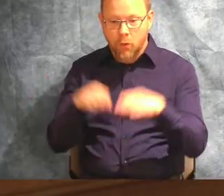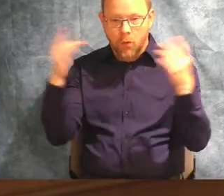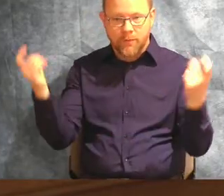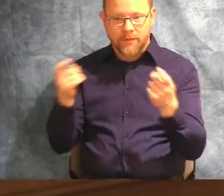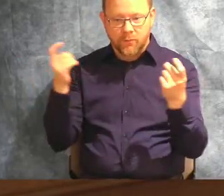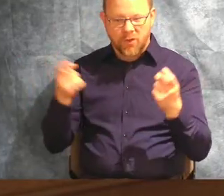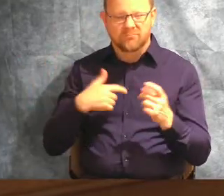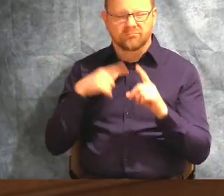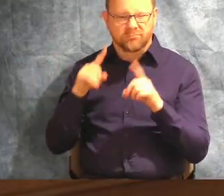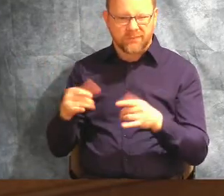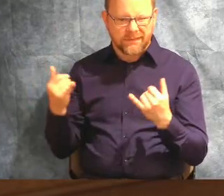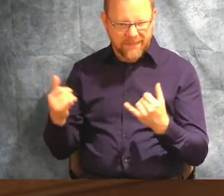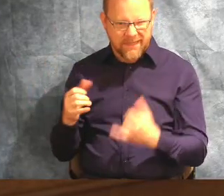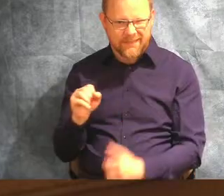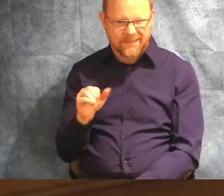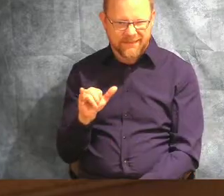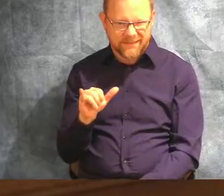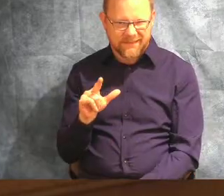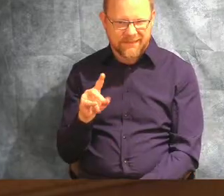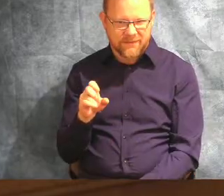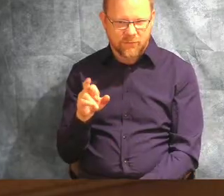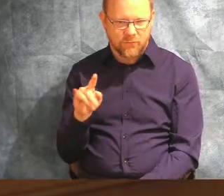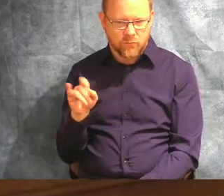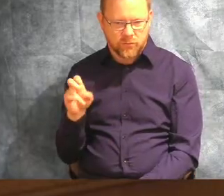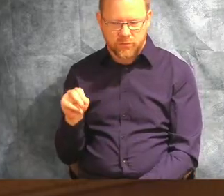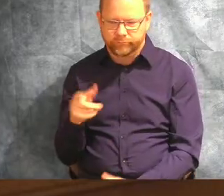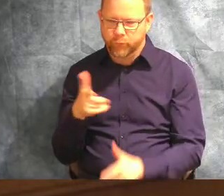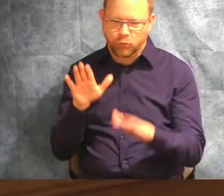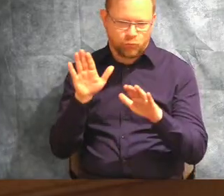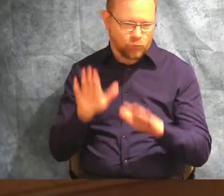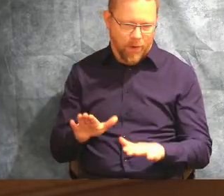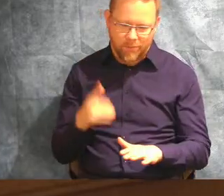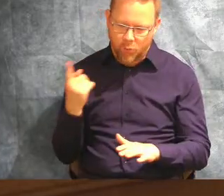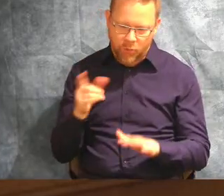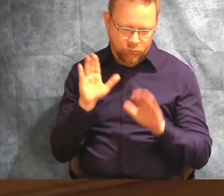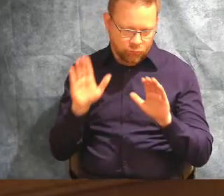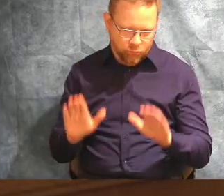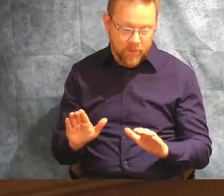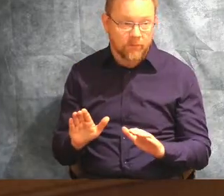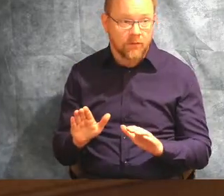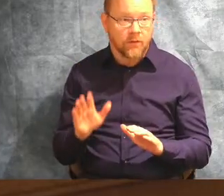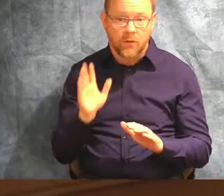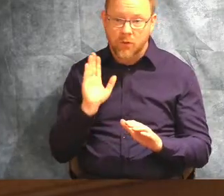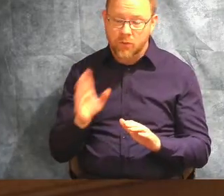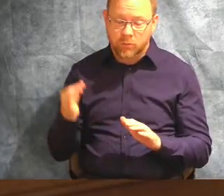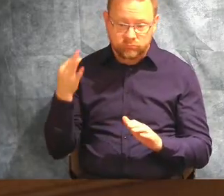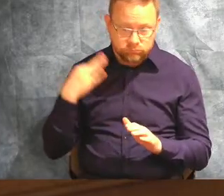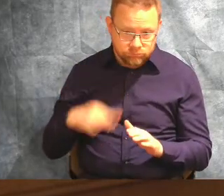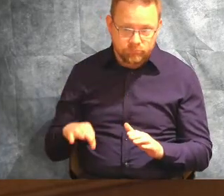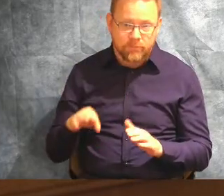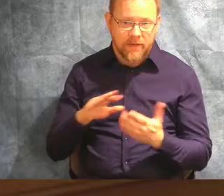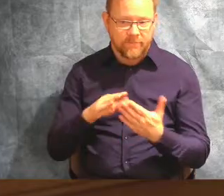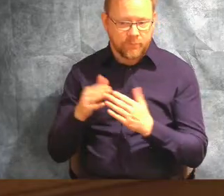in Silverton. it was great as usual and it'll be great for Silverton as far as economic impact